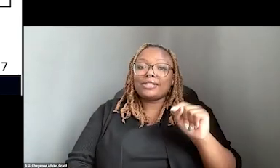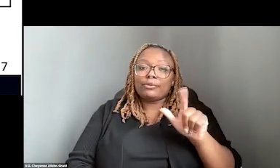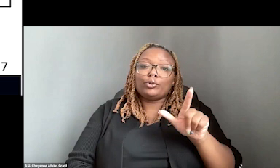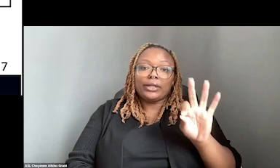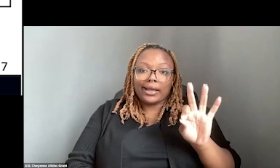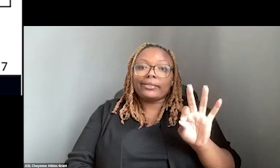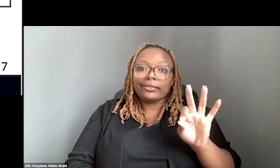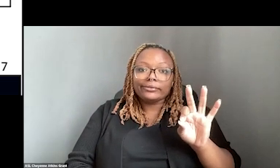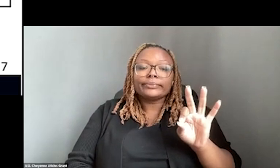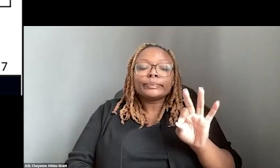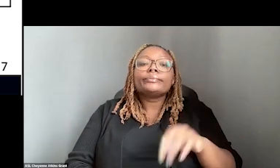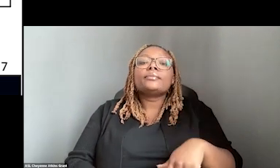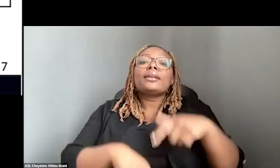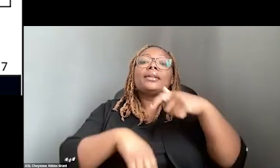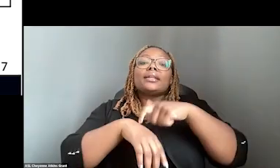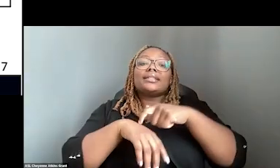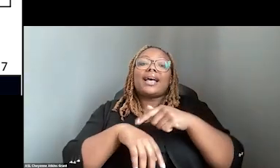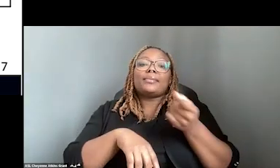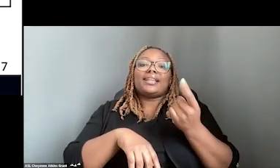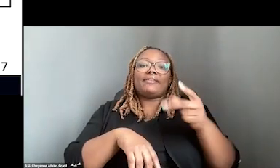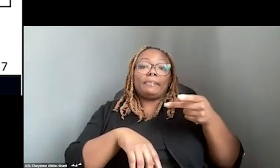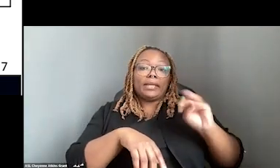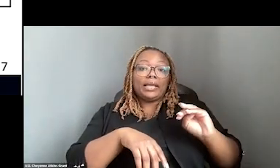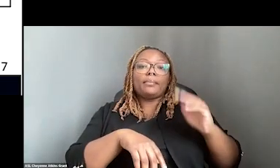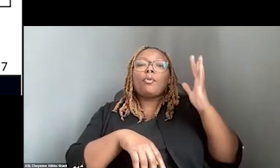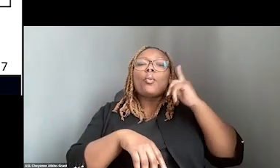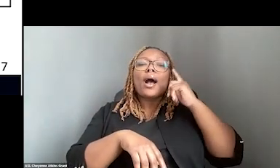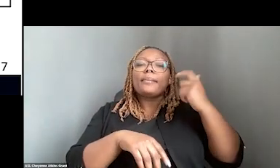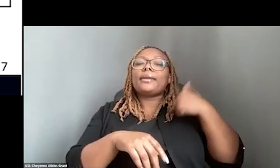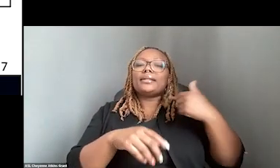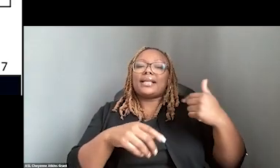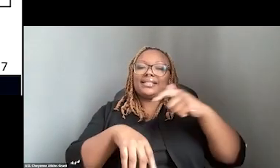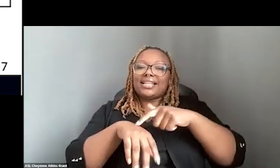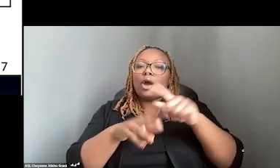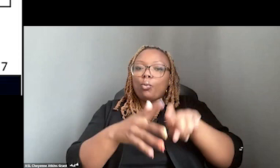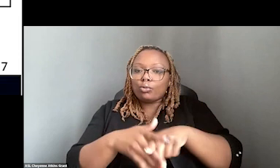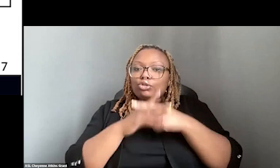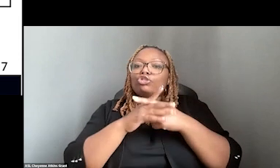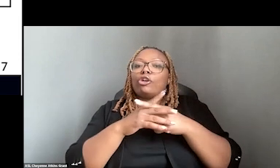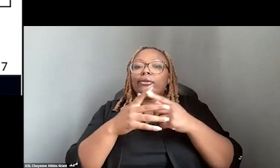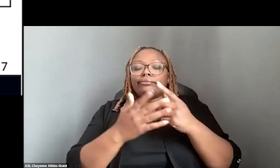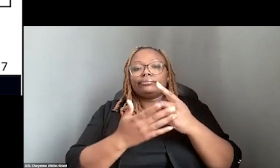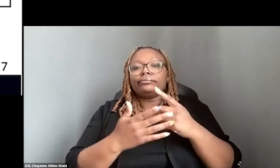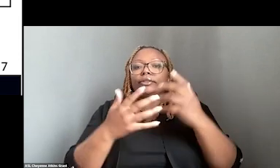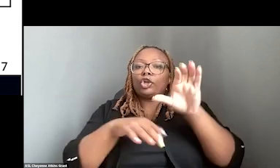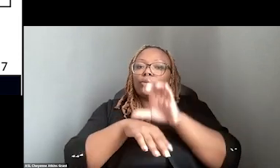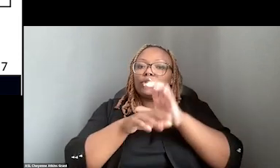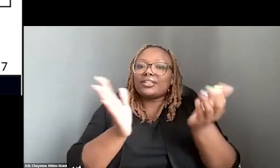The time on this is 11 p.m. because that is the time where we restart the servers and services are officially cut.